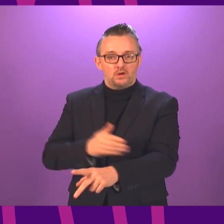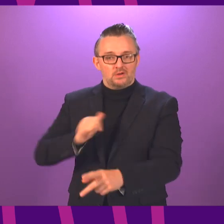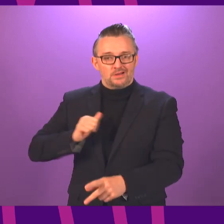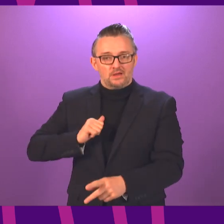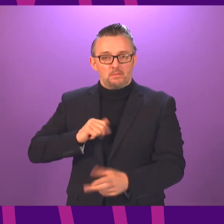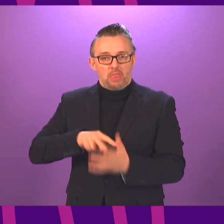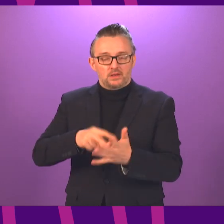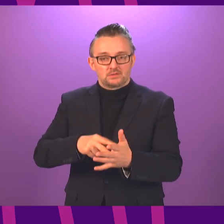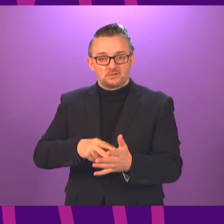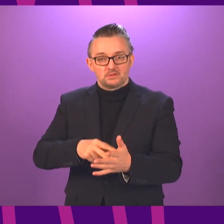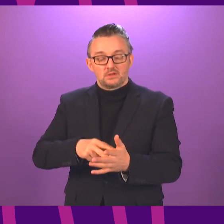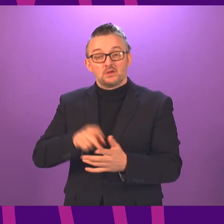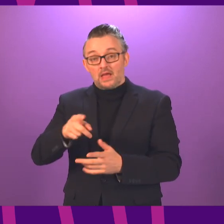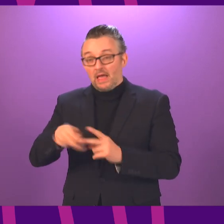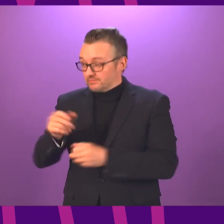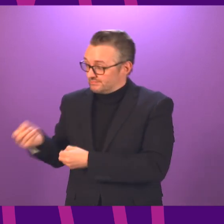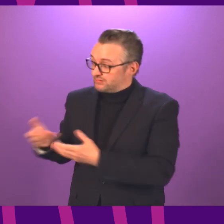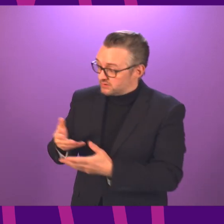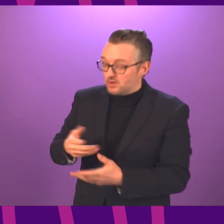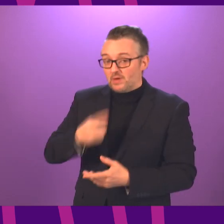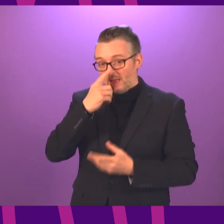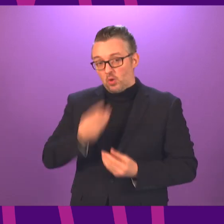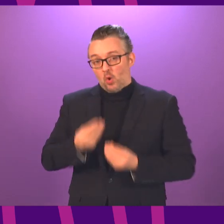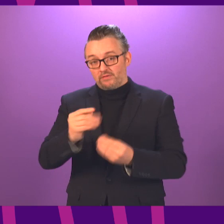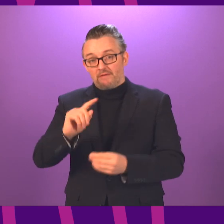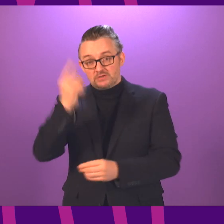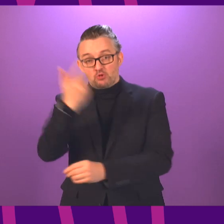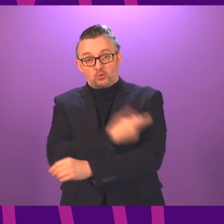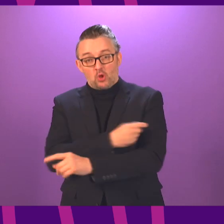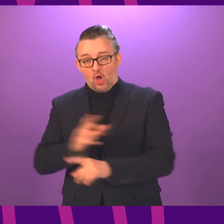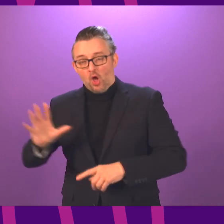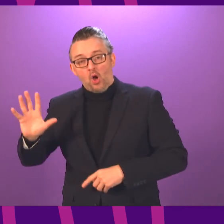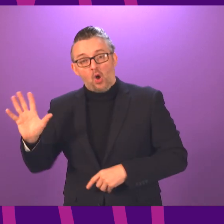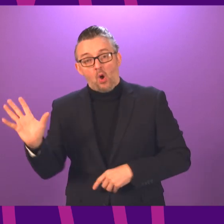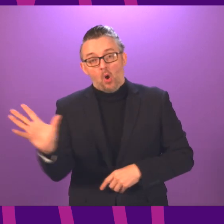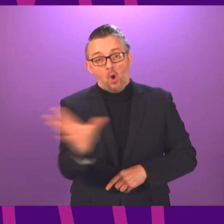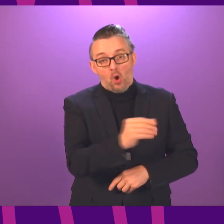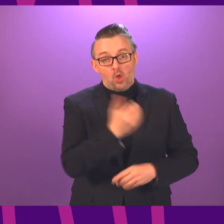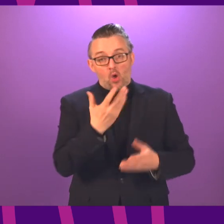Our intention, supplies permitting, is to have offered first doses to everyone on the